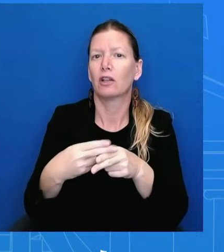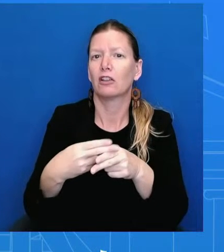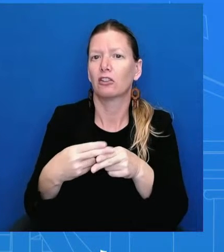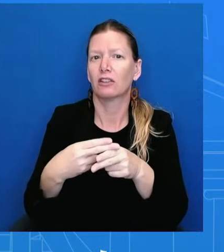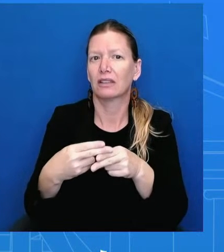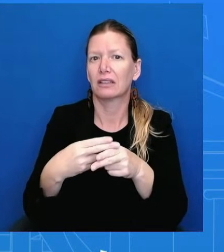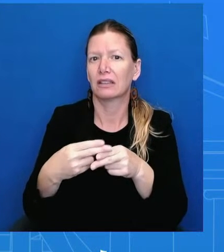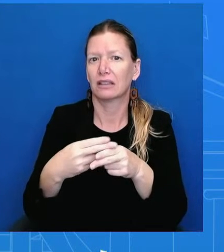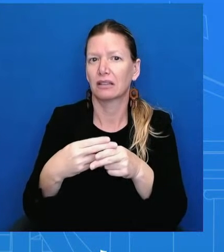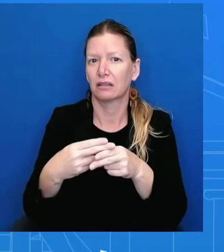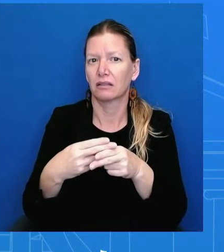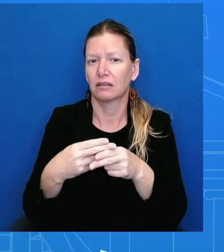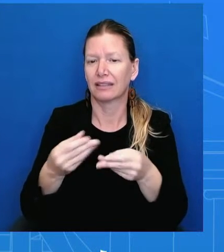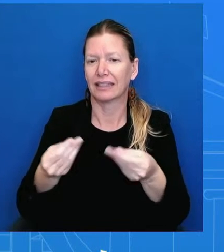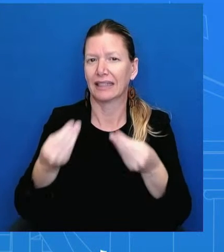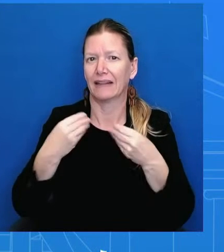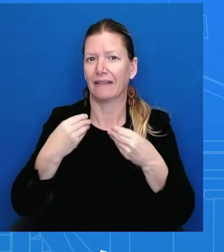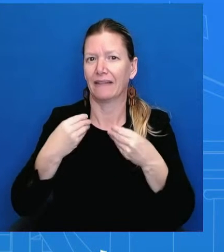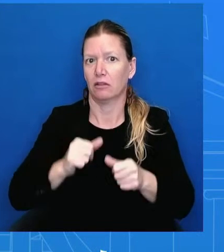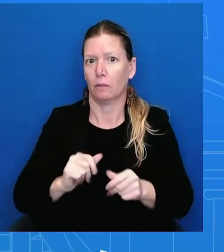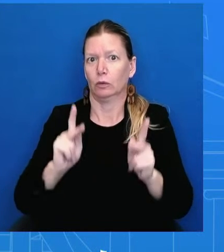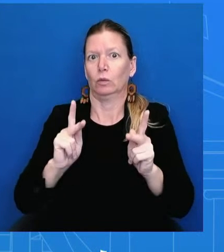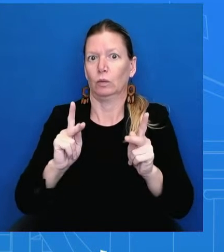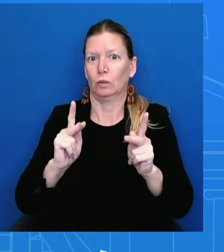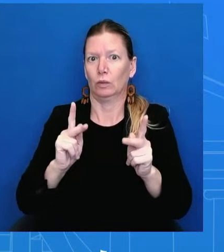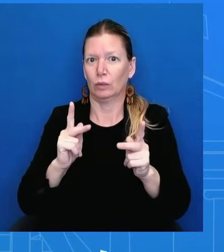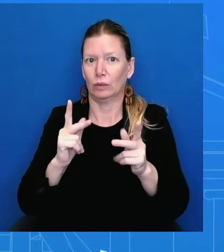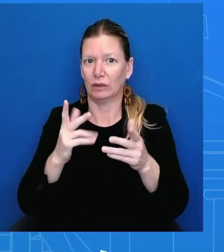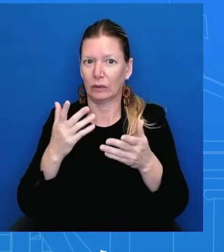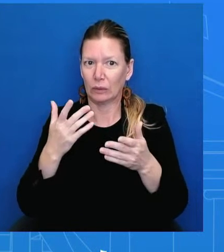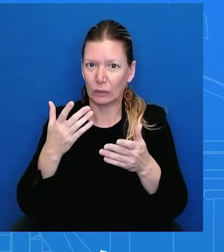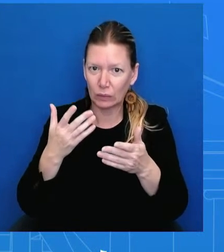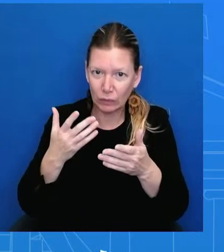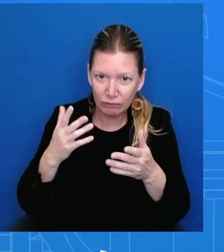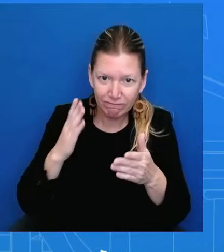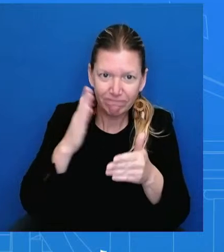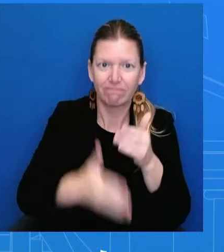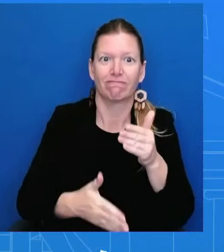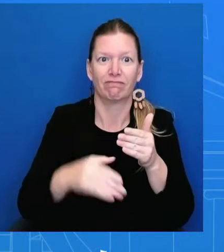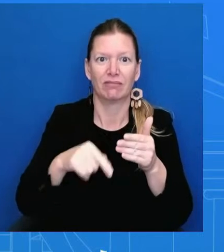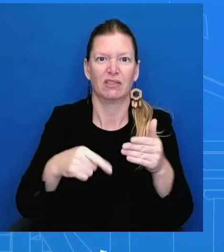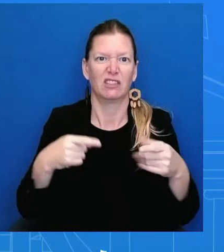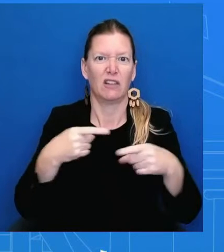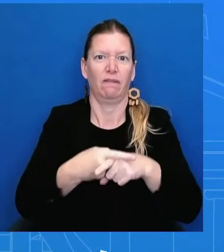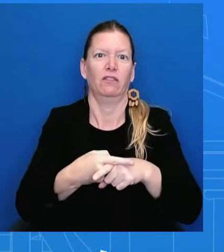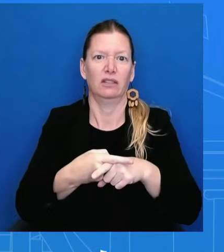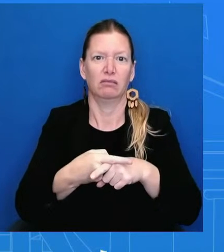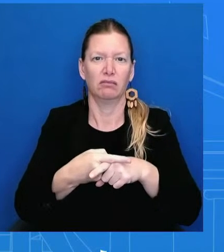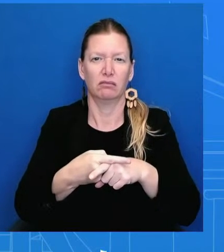It's important to remember how this started. And you talked about our Gaza policy, our -- I'll -- I'll state it for you again.